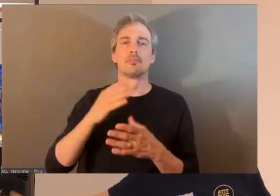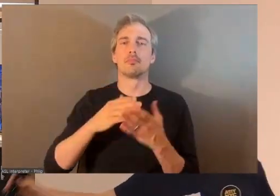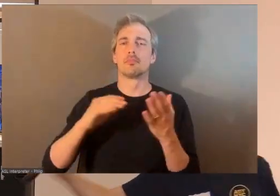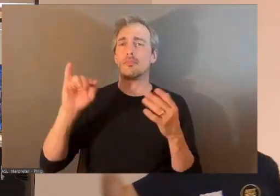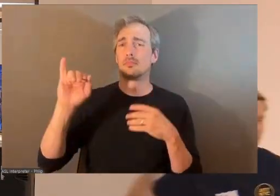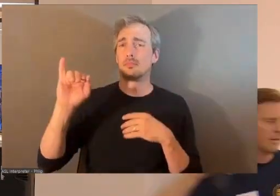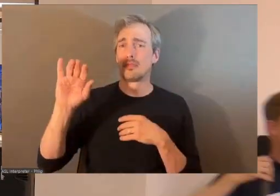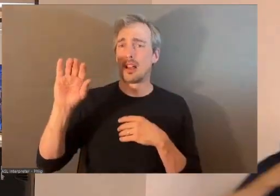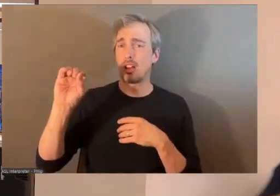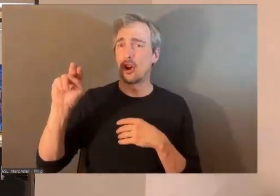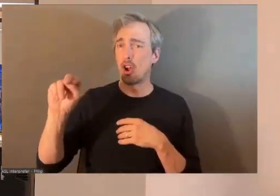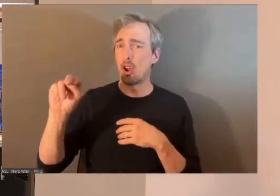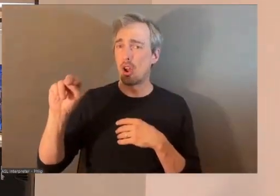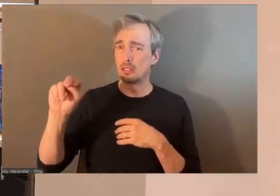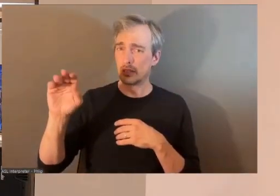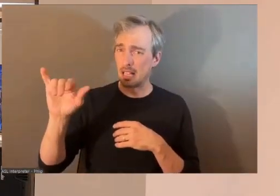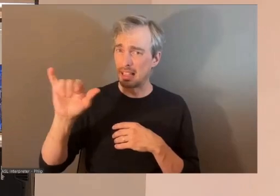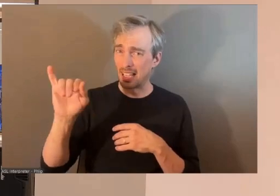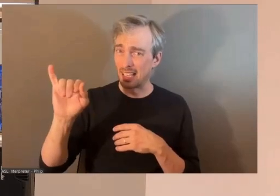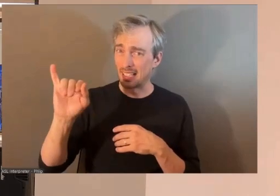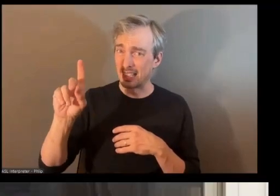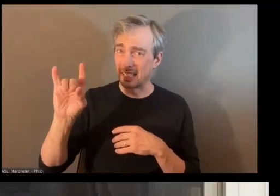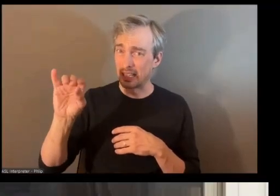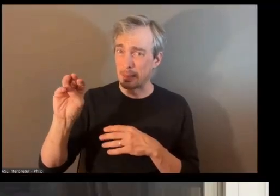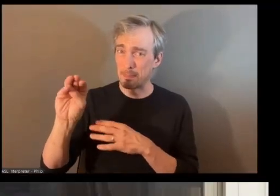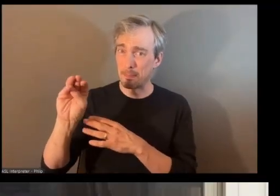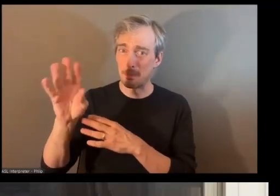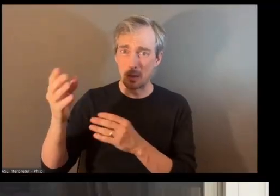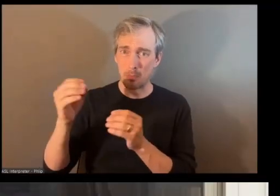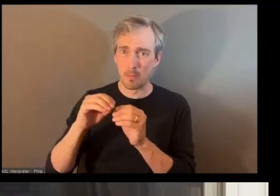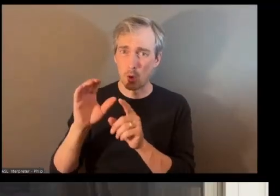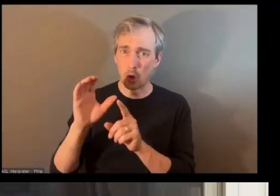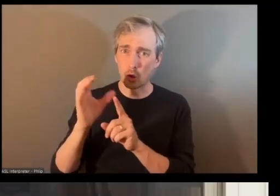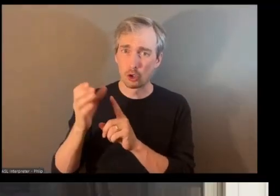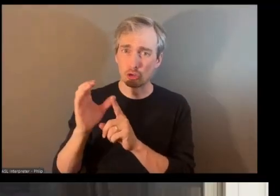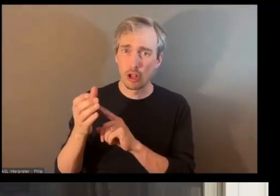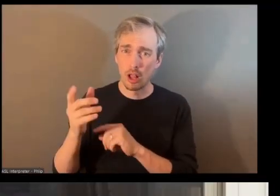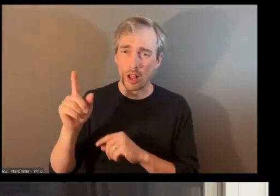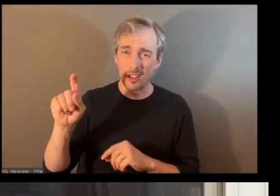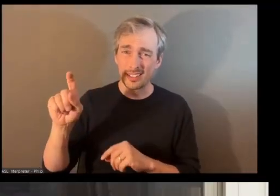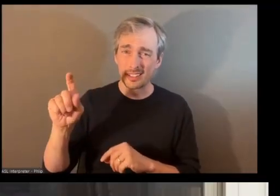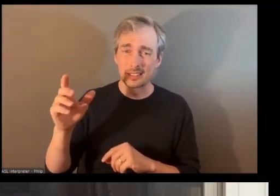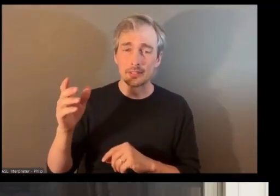I think at some point there was this Google or Google Image study, where they